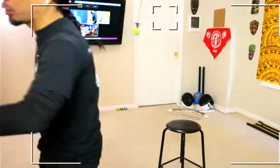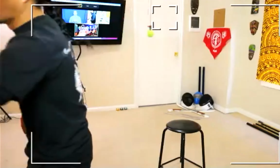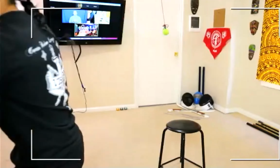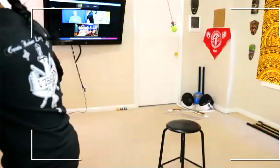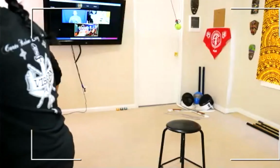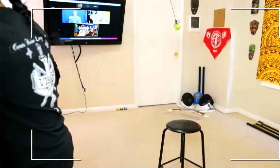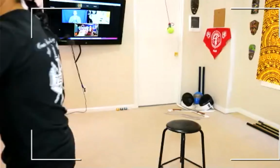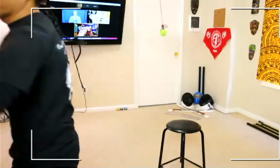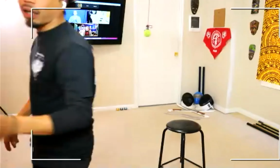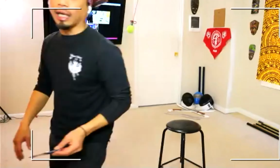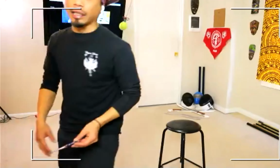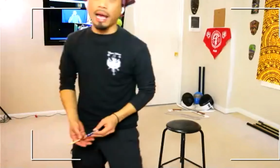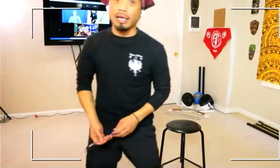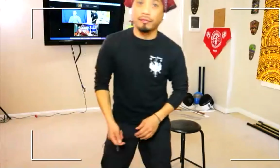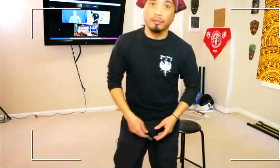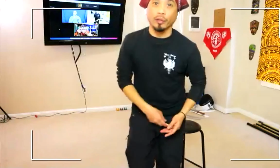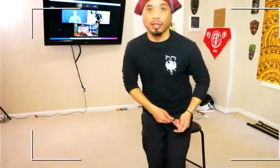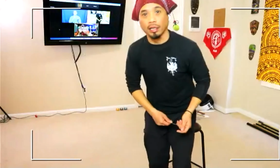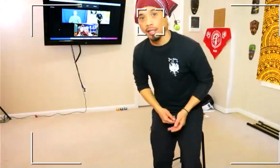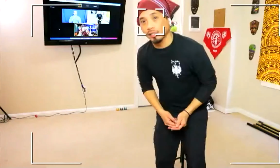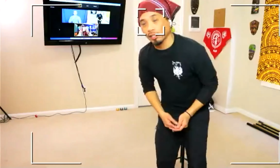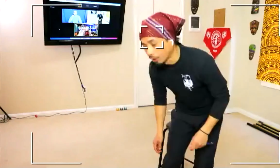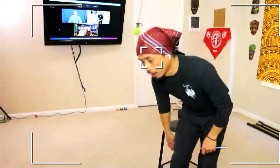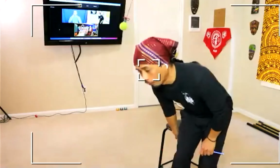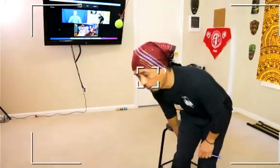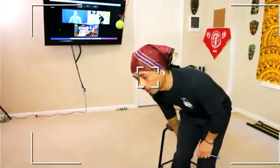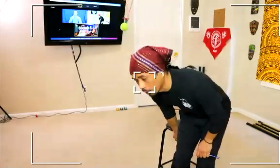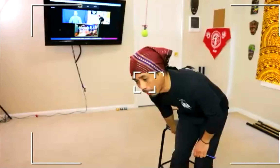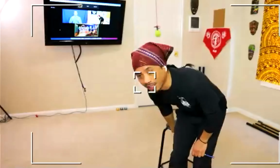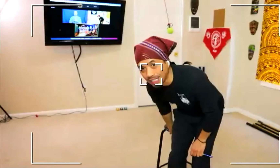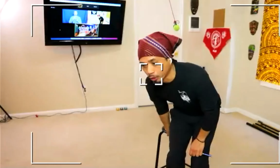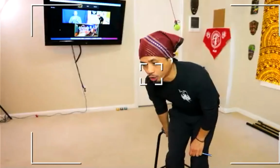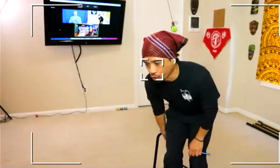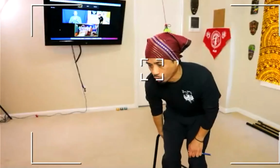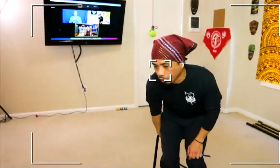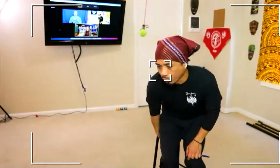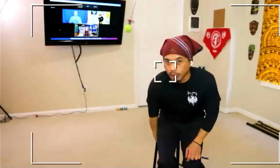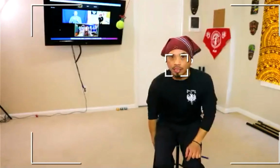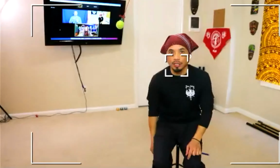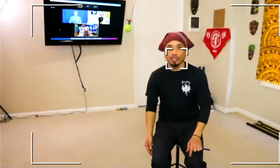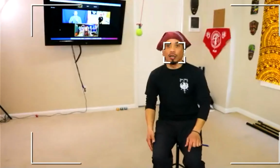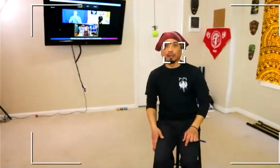MY MARTIAL ARTS TEACHER WAS